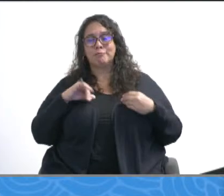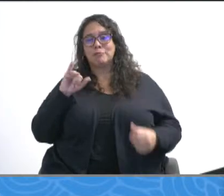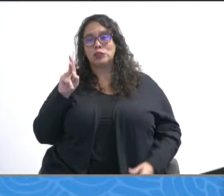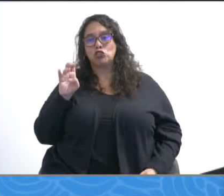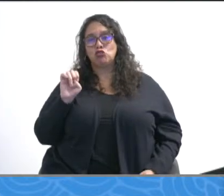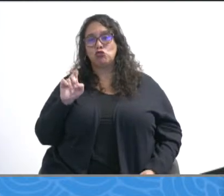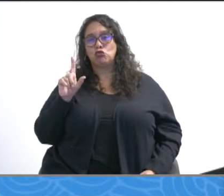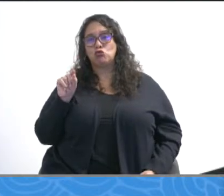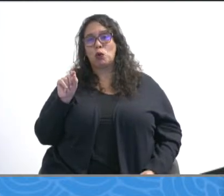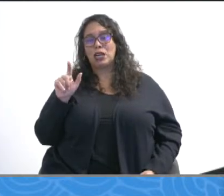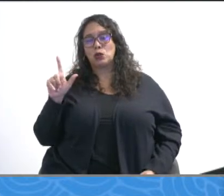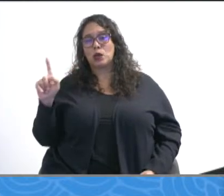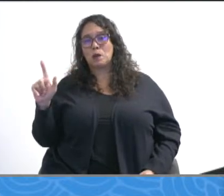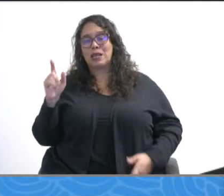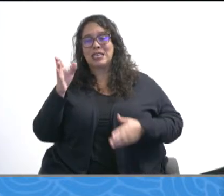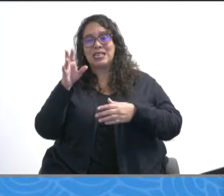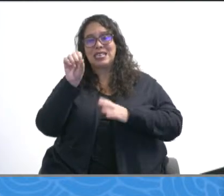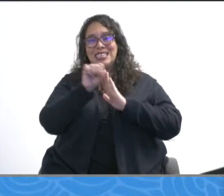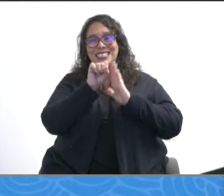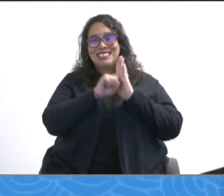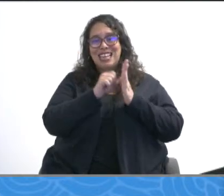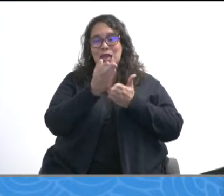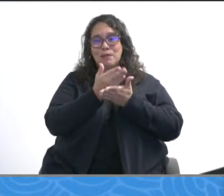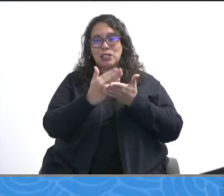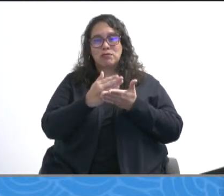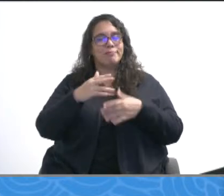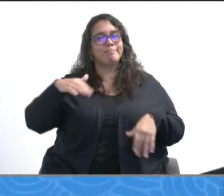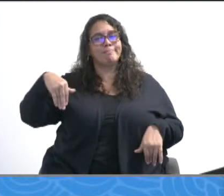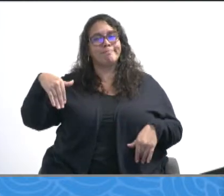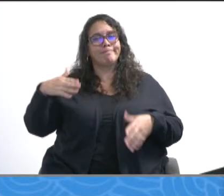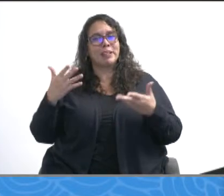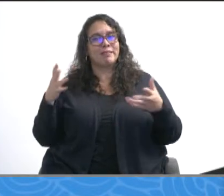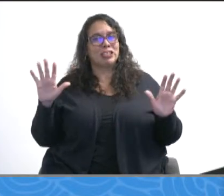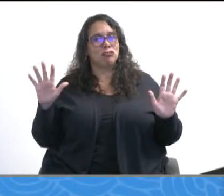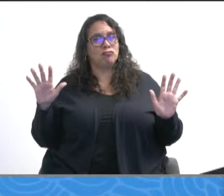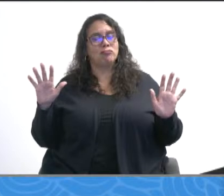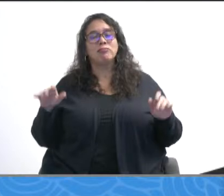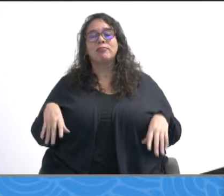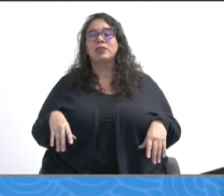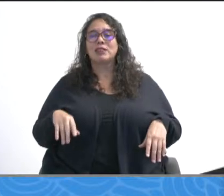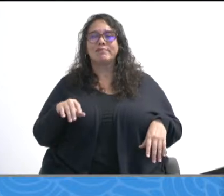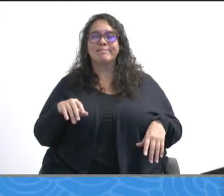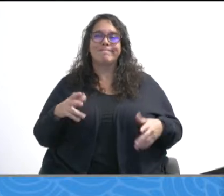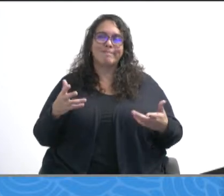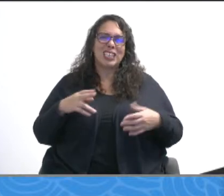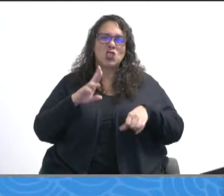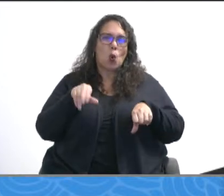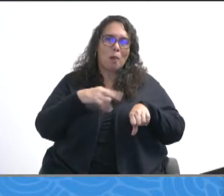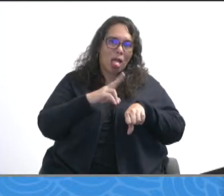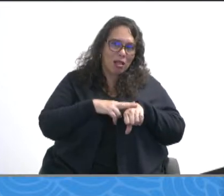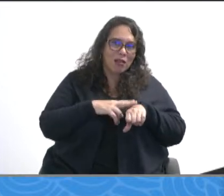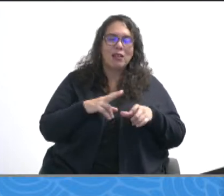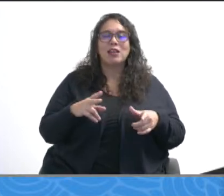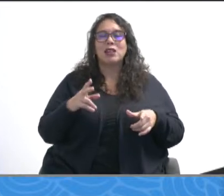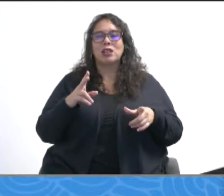the state budget act was not complete. This is not unusual. We are required to adopt by June 30th